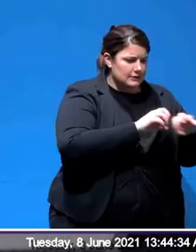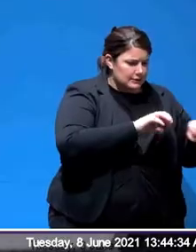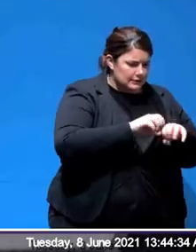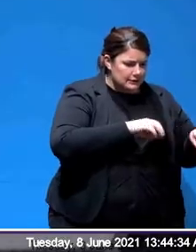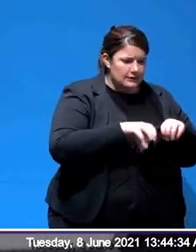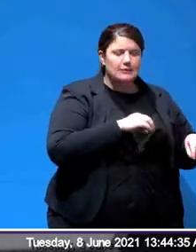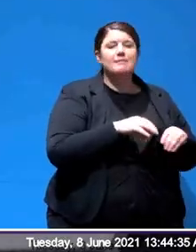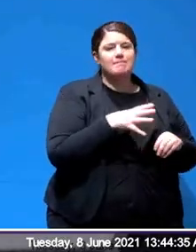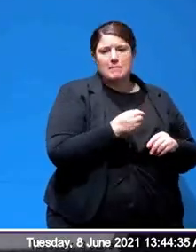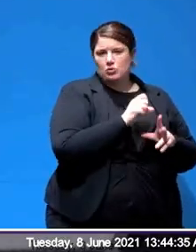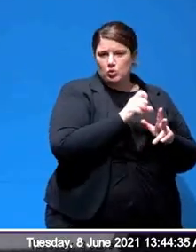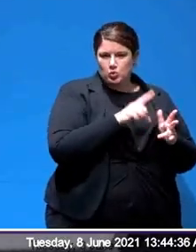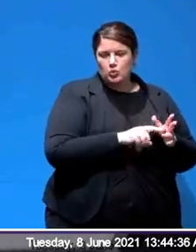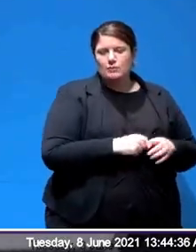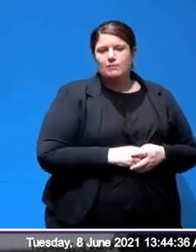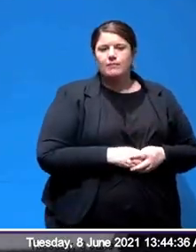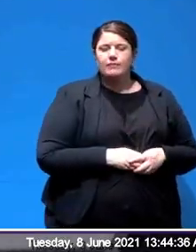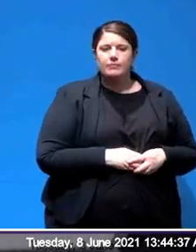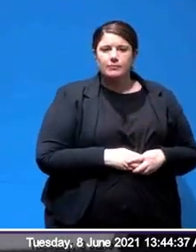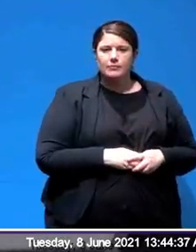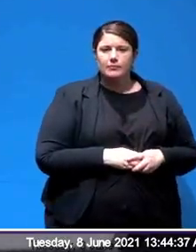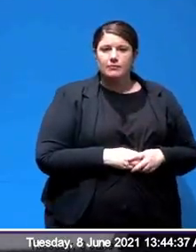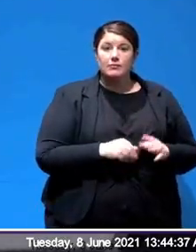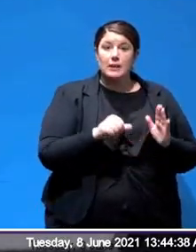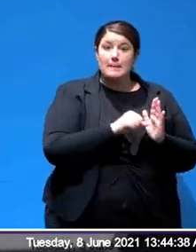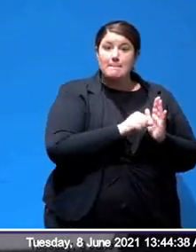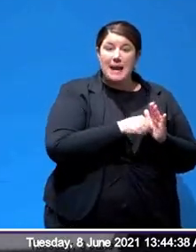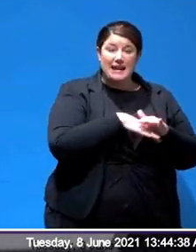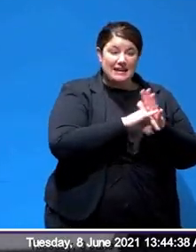There was handing over of the money in the safe.